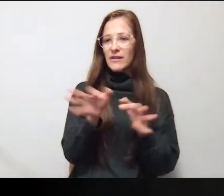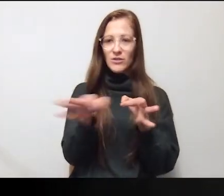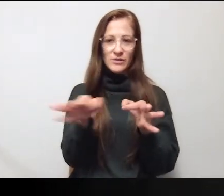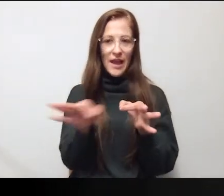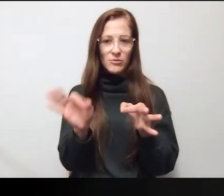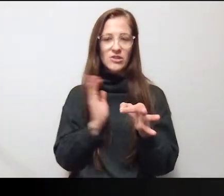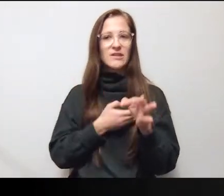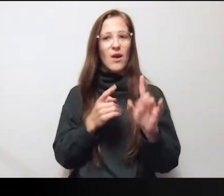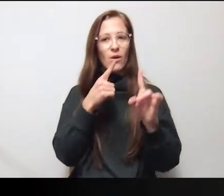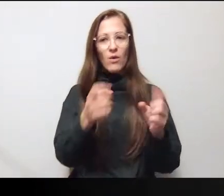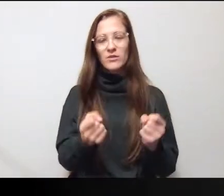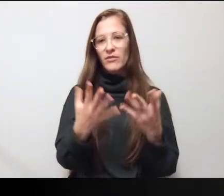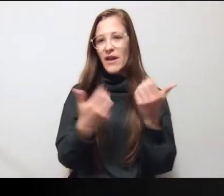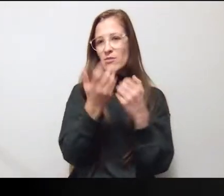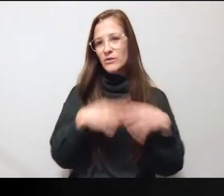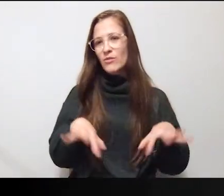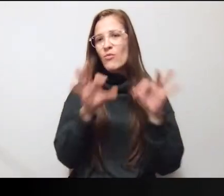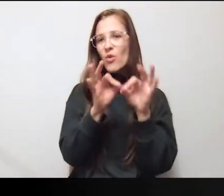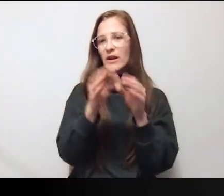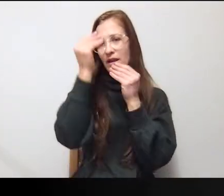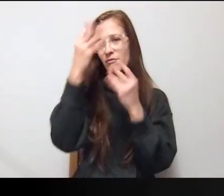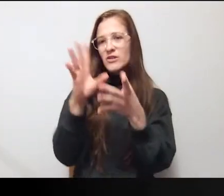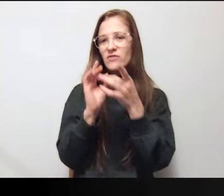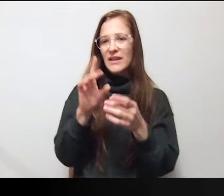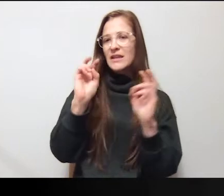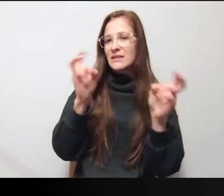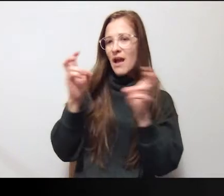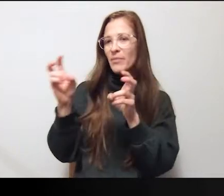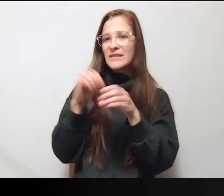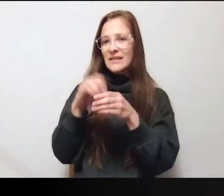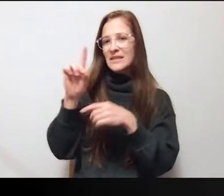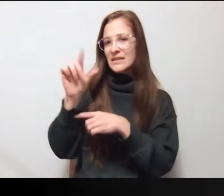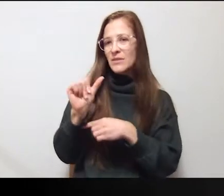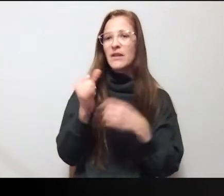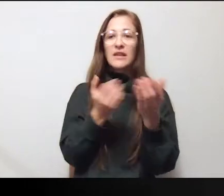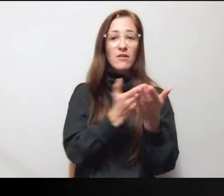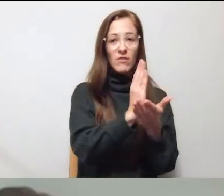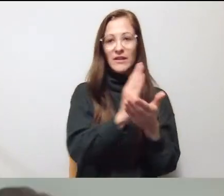We are here to bring you information on the most relevant topics regarding disability rights and advocacy.